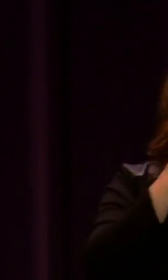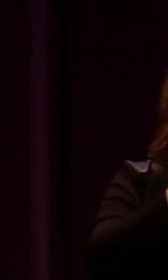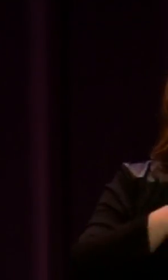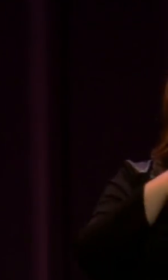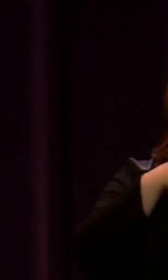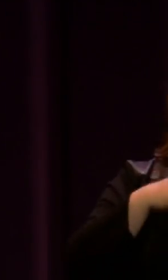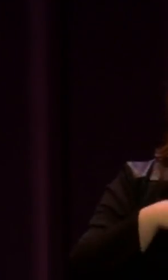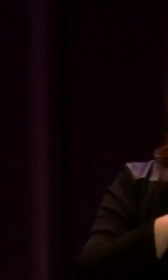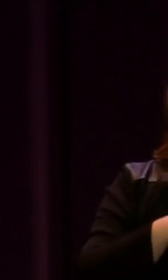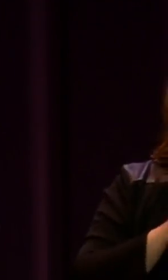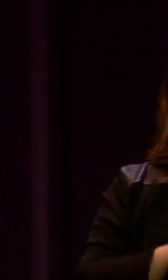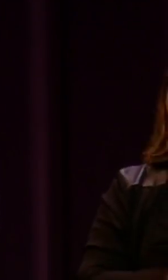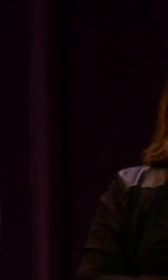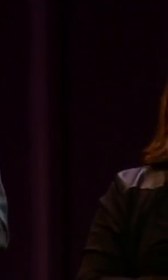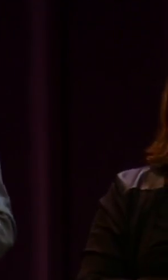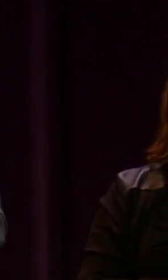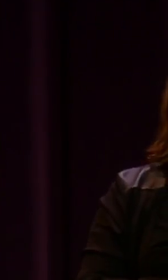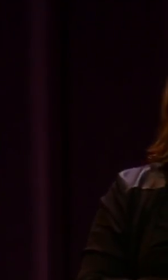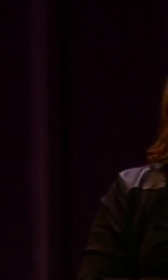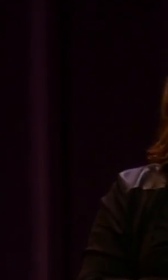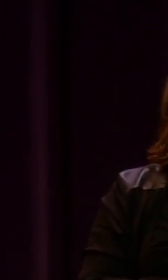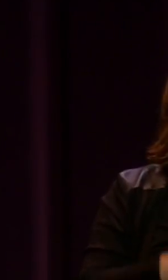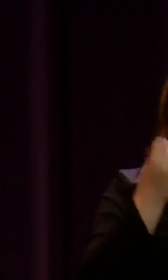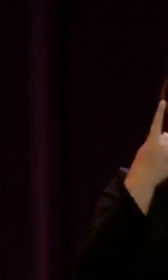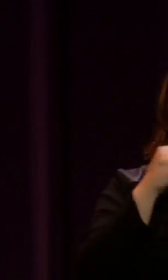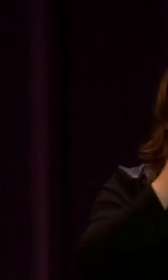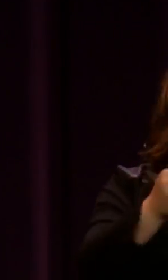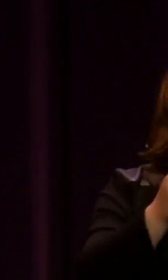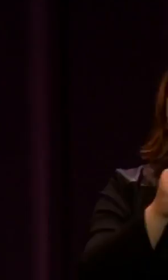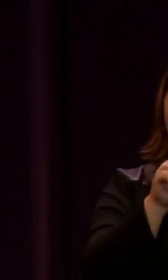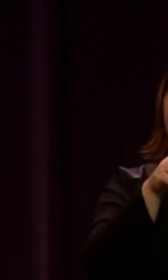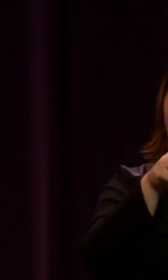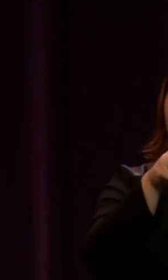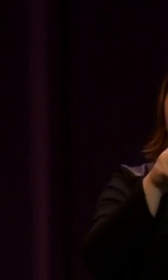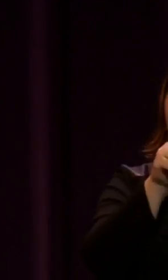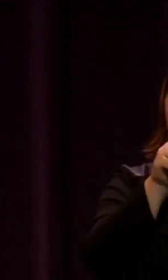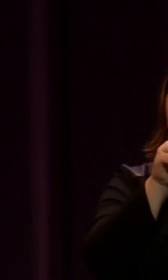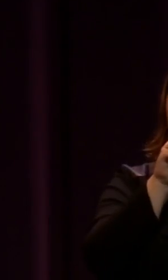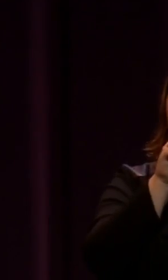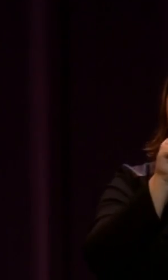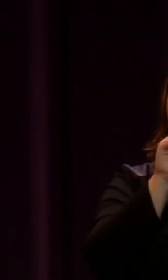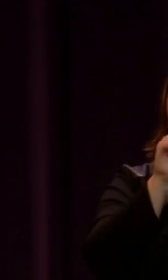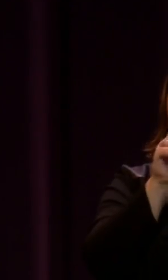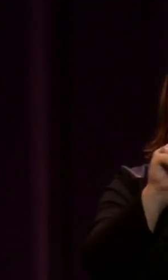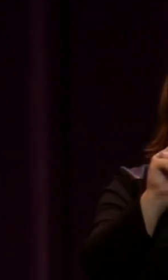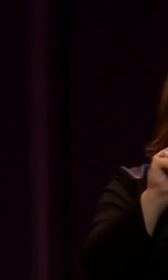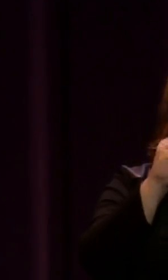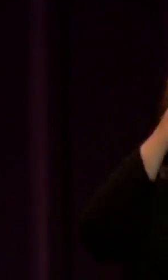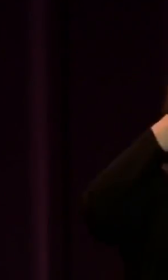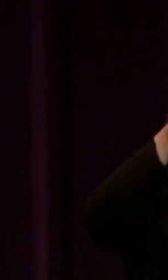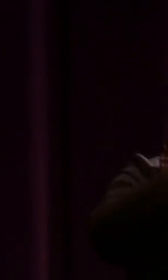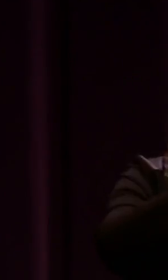THIS IS NONPARTISAN. NOT ABOUT A DEMOCRAT OR A REPUBLICAN OR A GREEN THING THIS